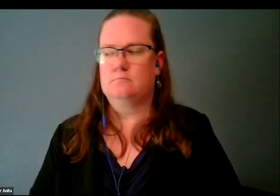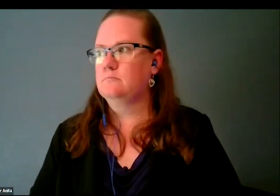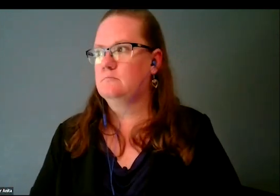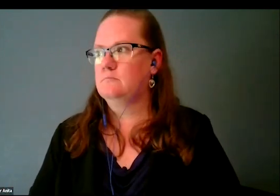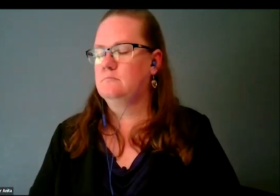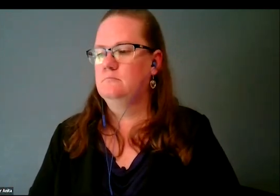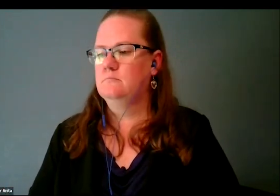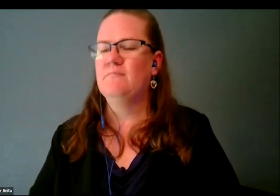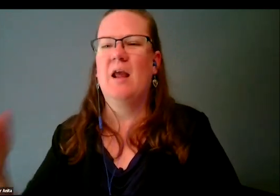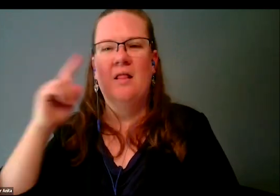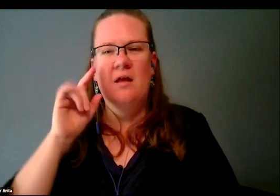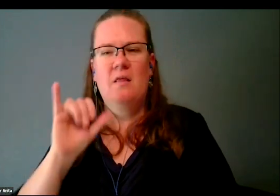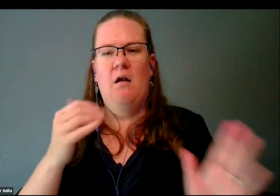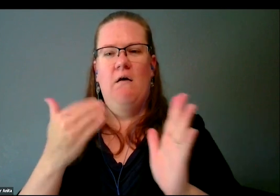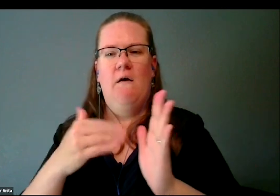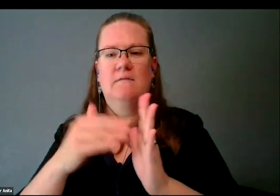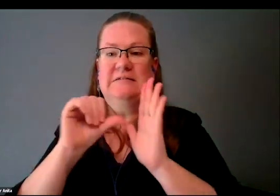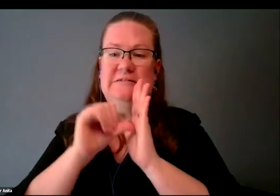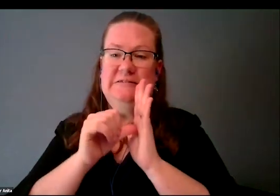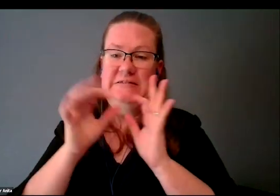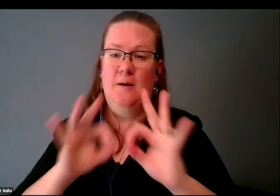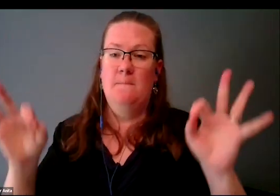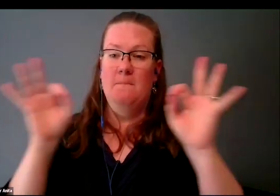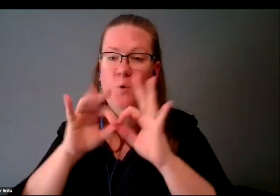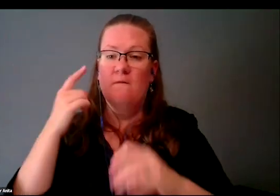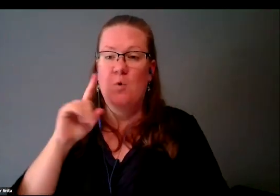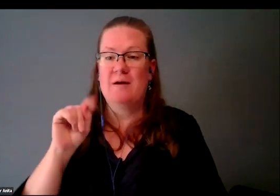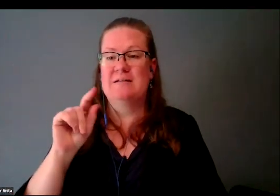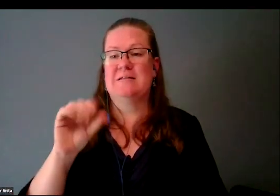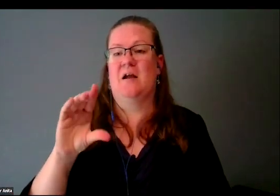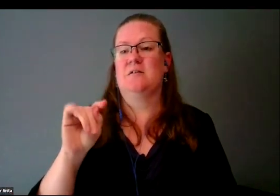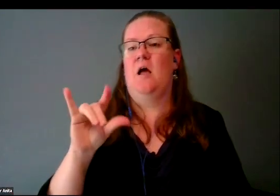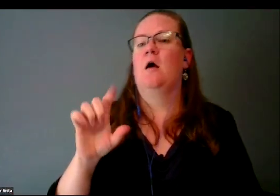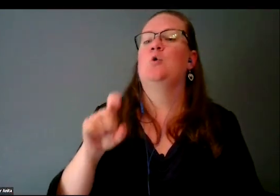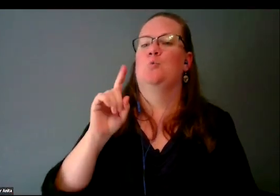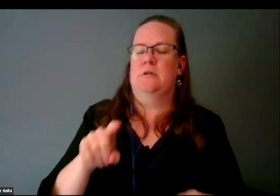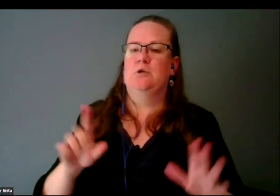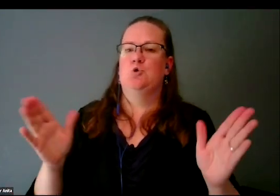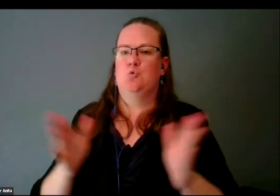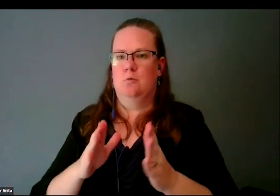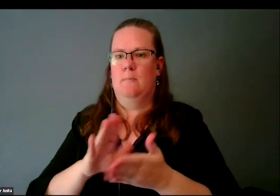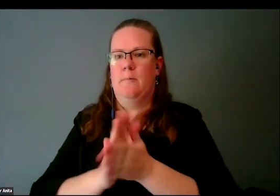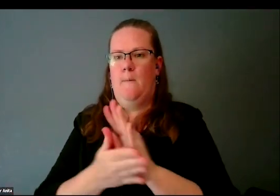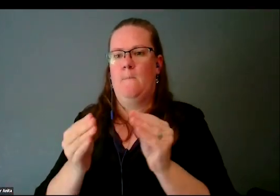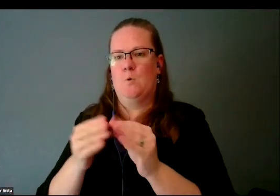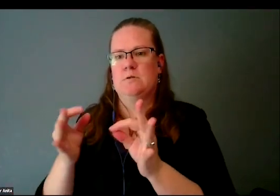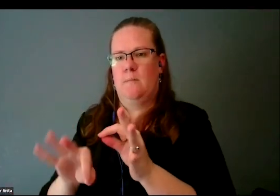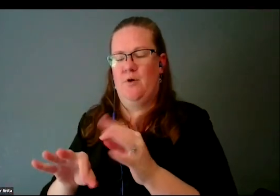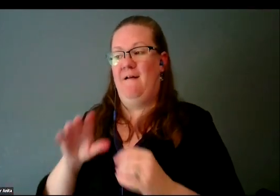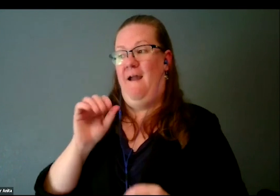in creating tactile works is you really need to simplify key features and I don't see AI doing that well for me currently.